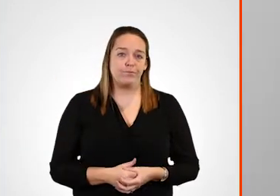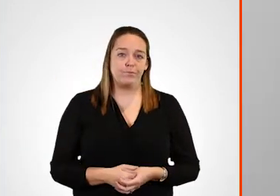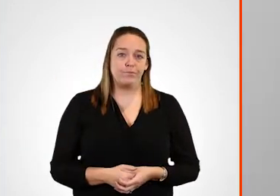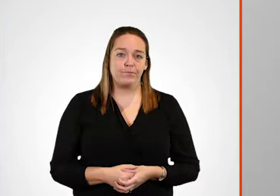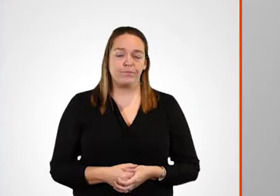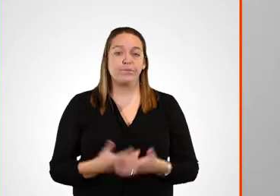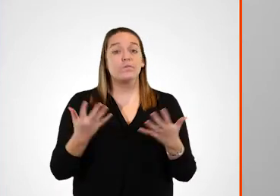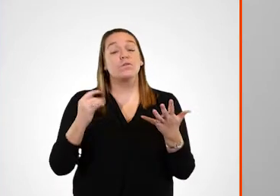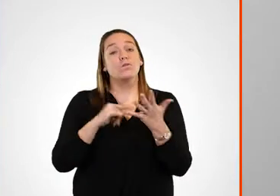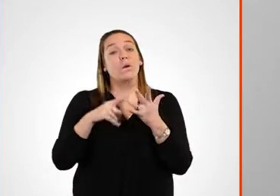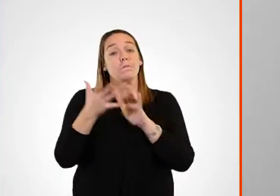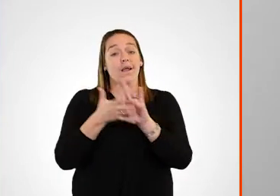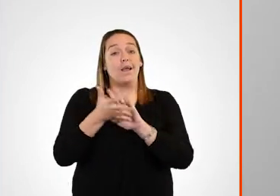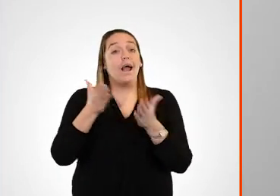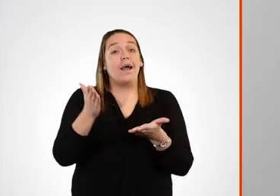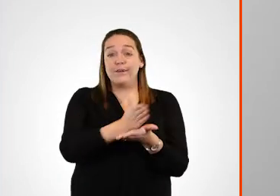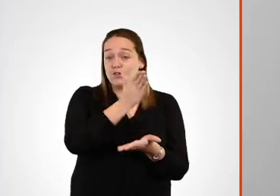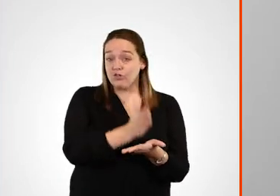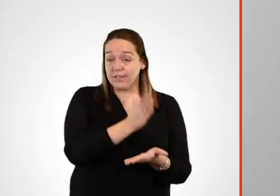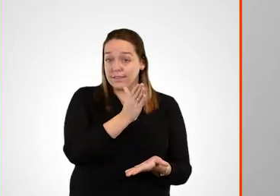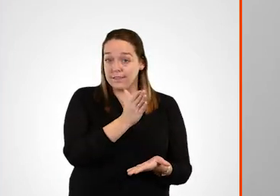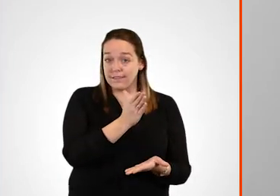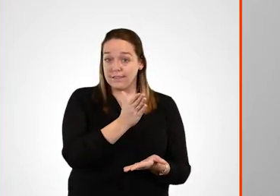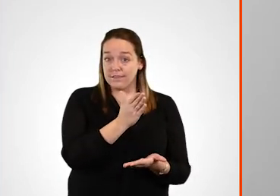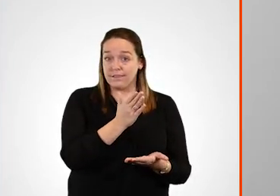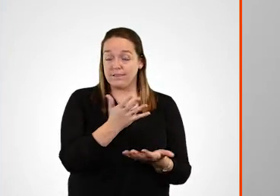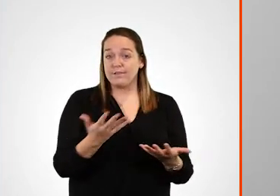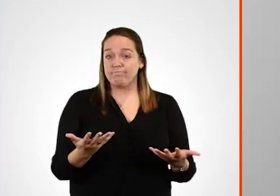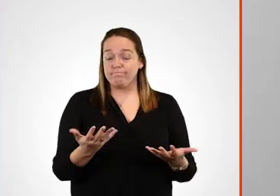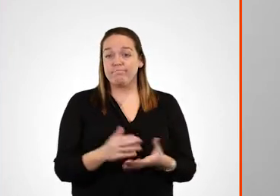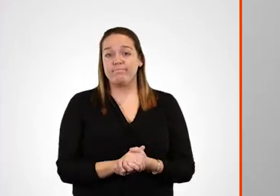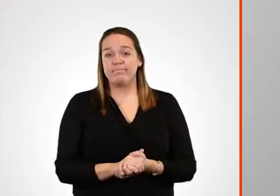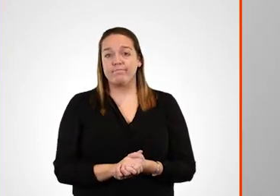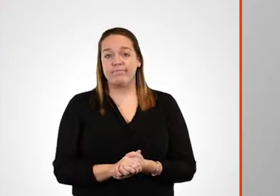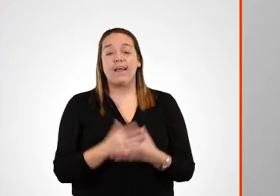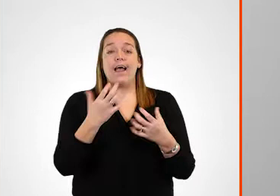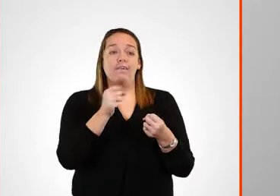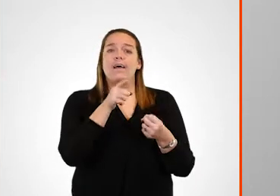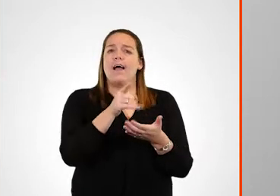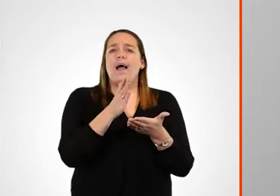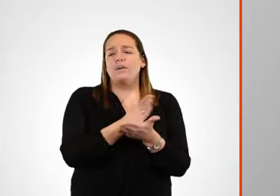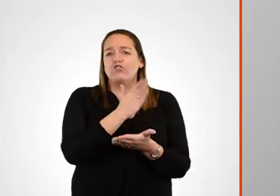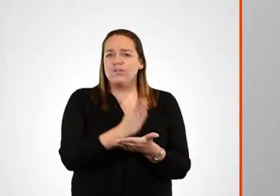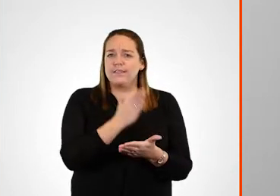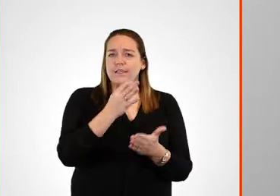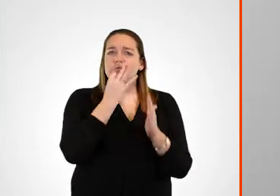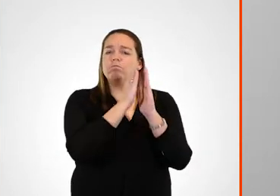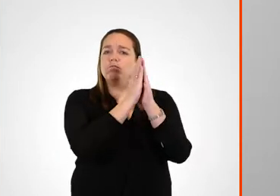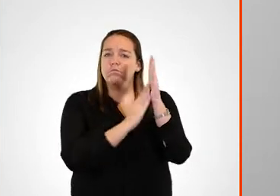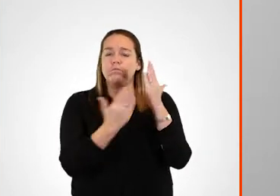So not only does accuracy lag behind the typically developing kids